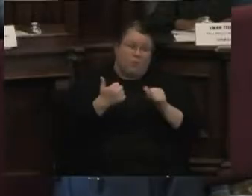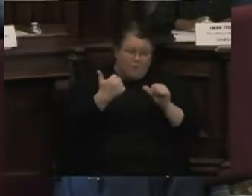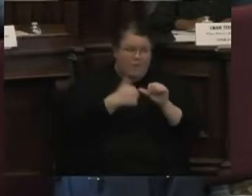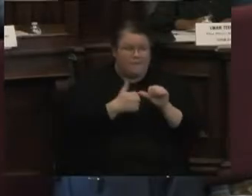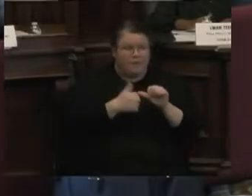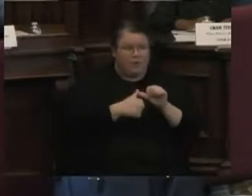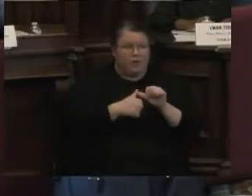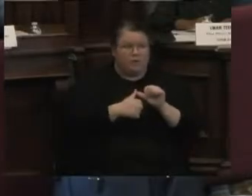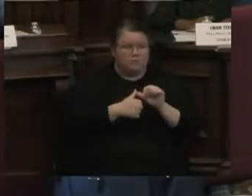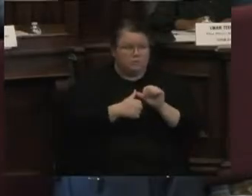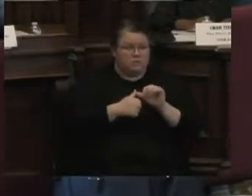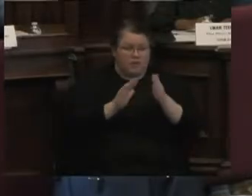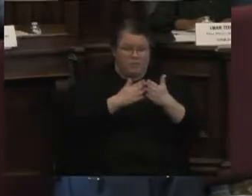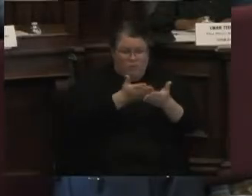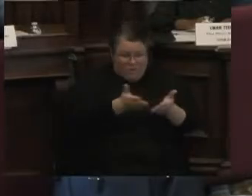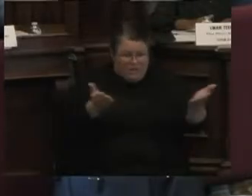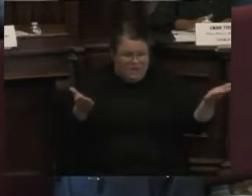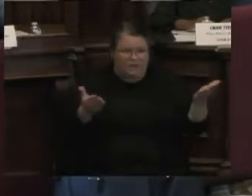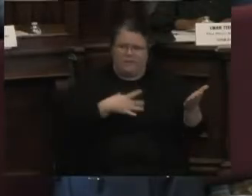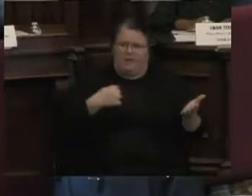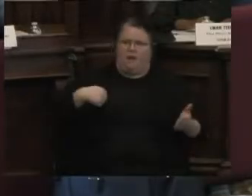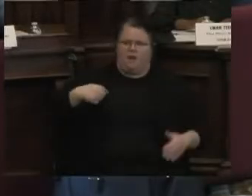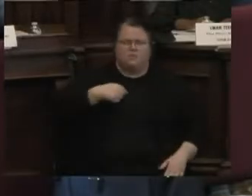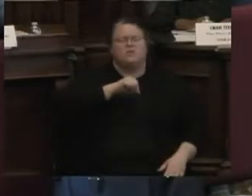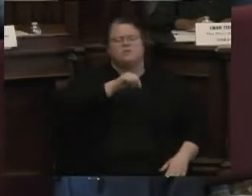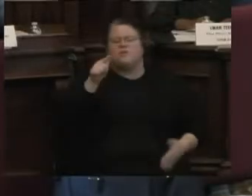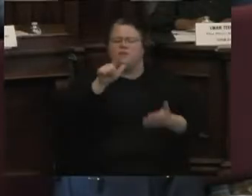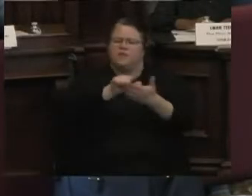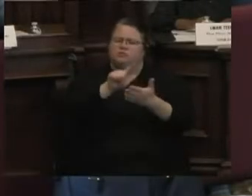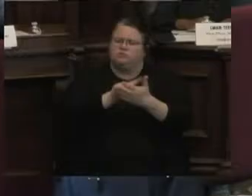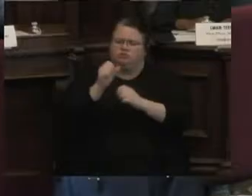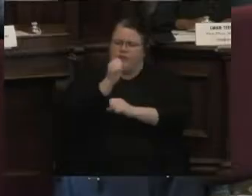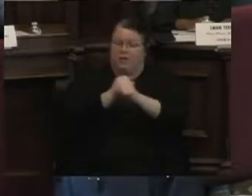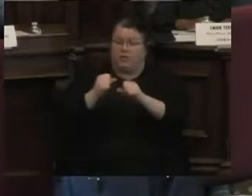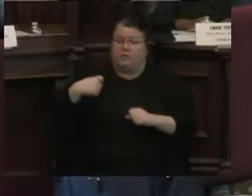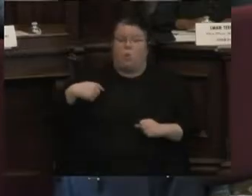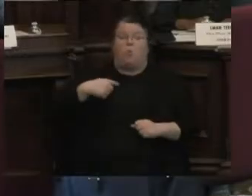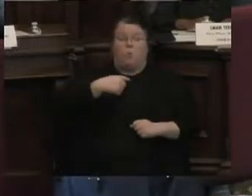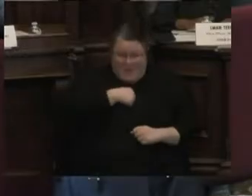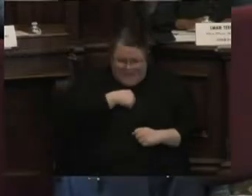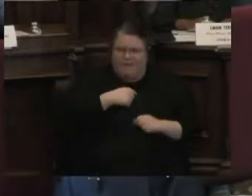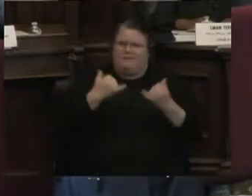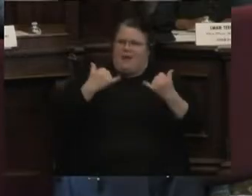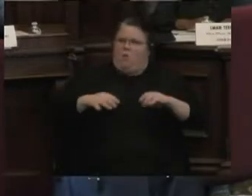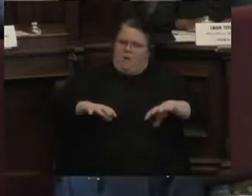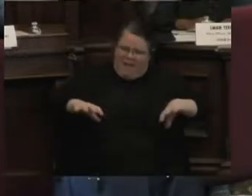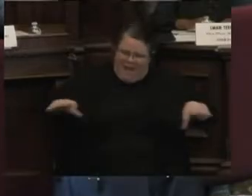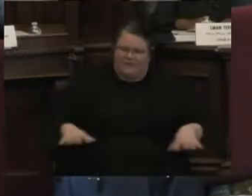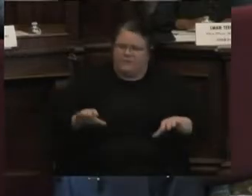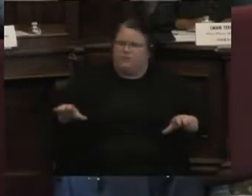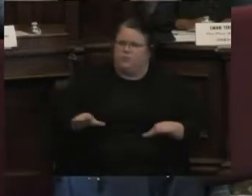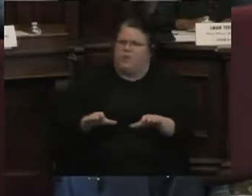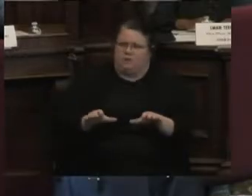certainly important that we not take away from the fact that we are appealing, and that there